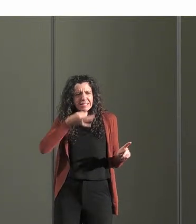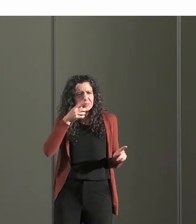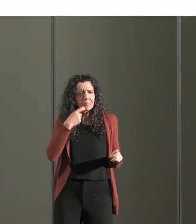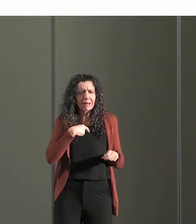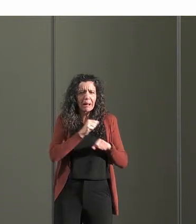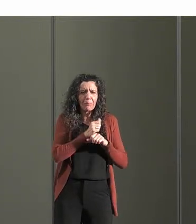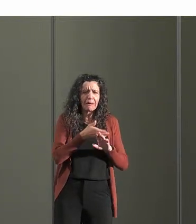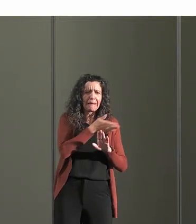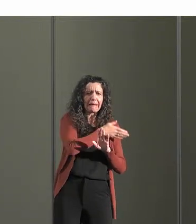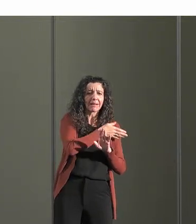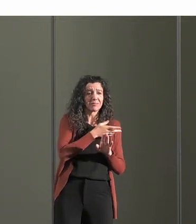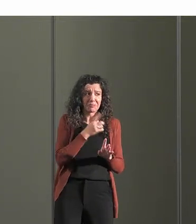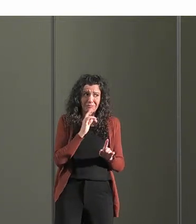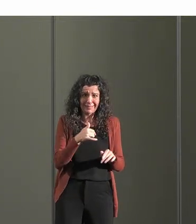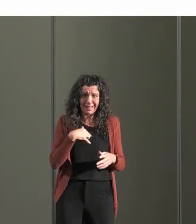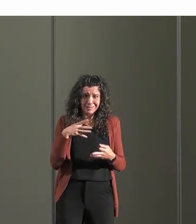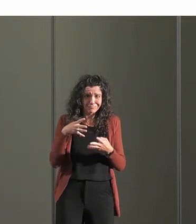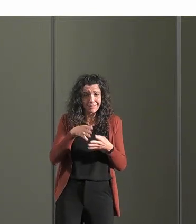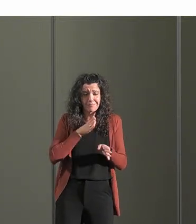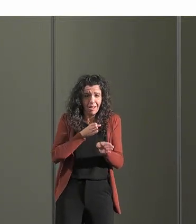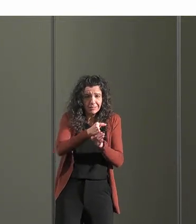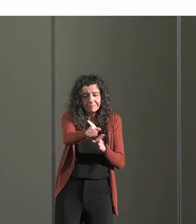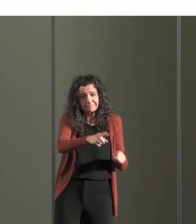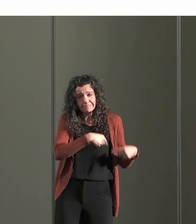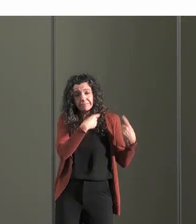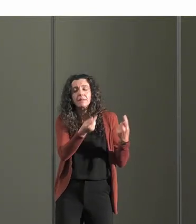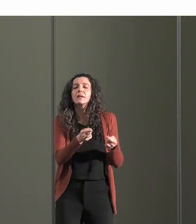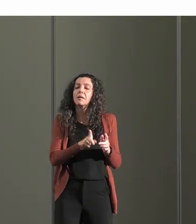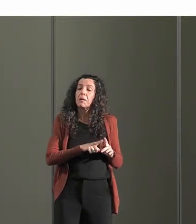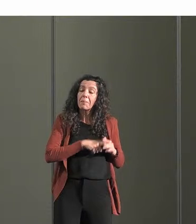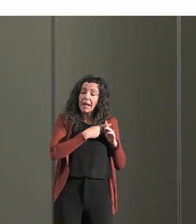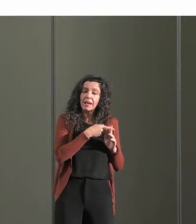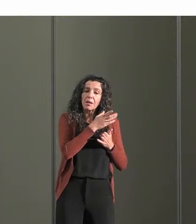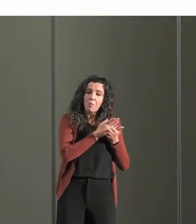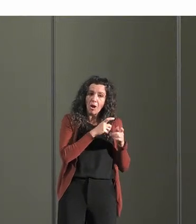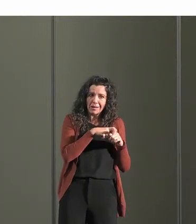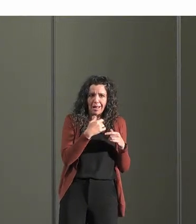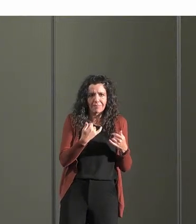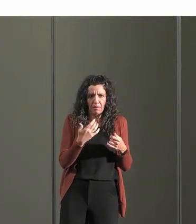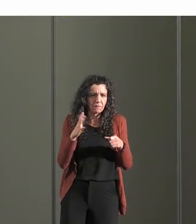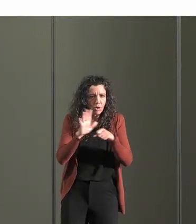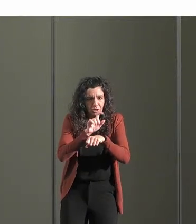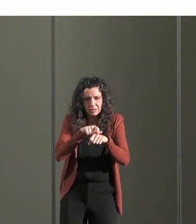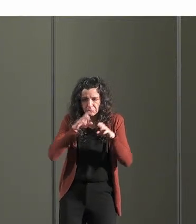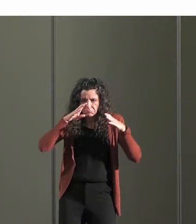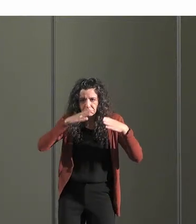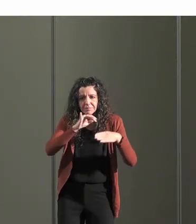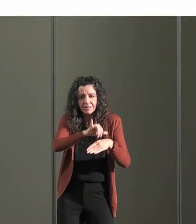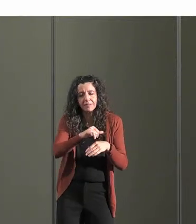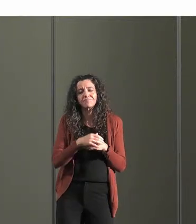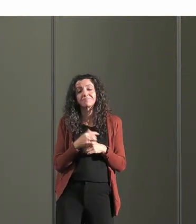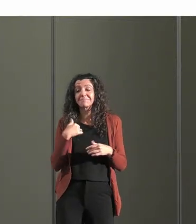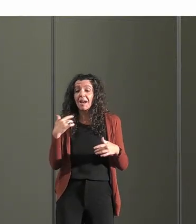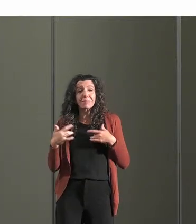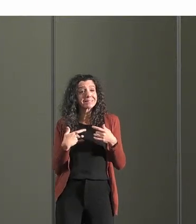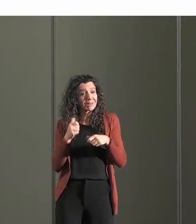By the time it came out, people thought I was an expert it was strange. I've done that ever since. Part-time at first and